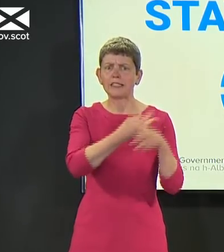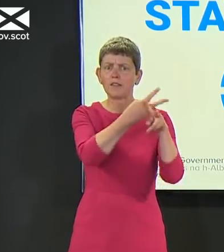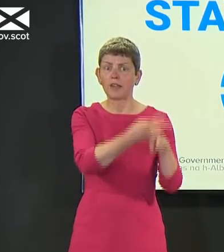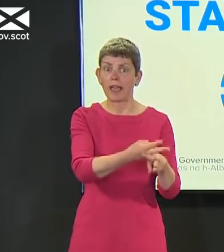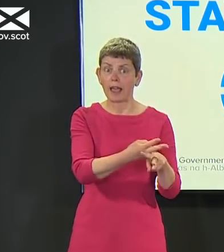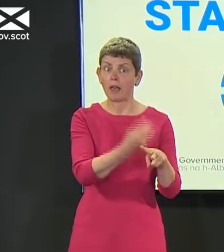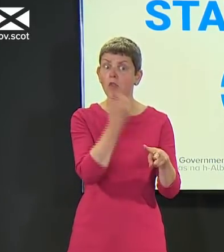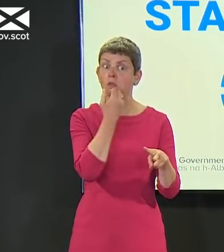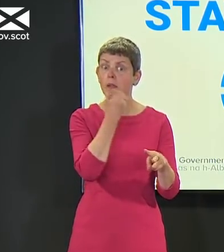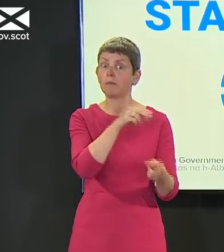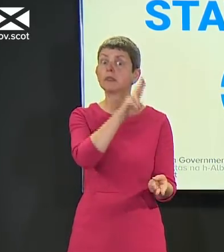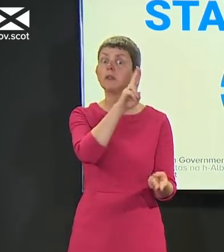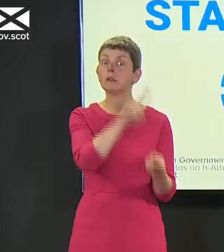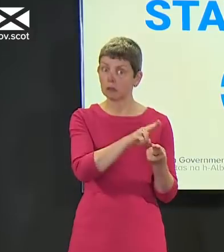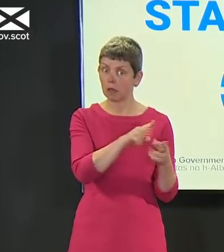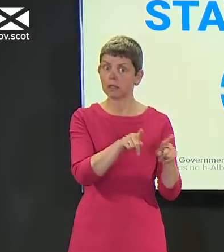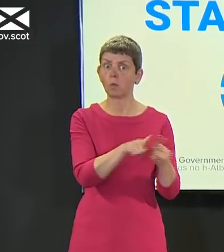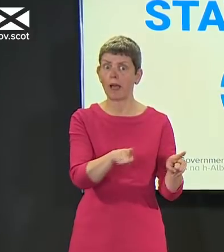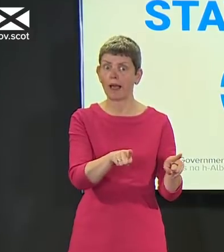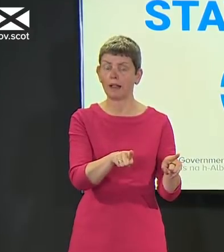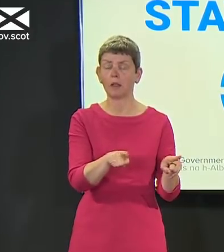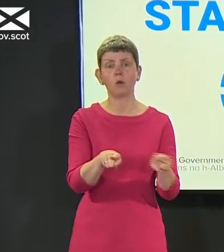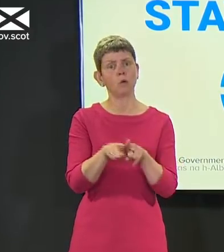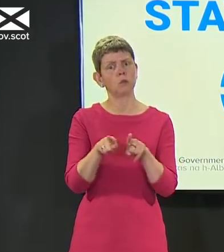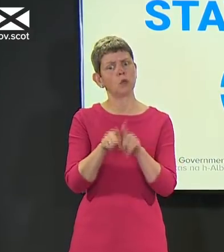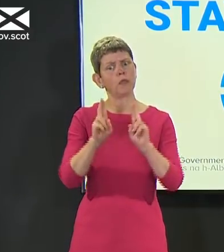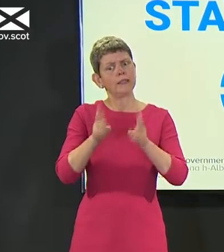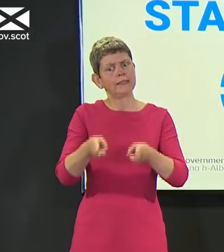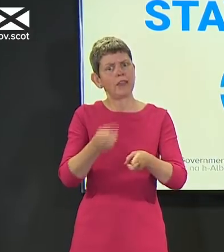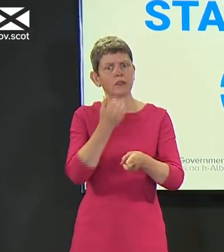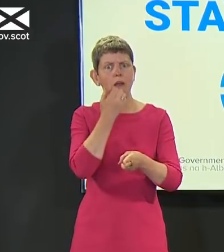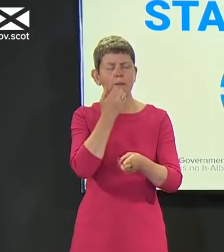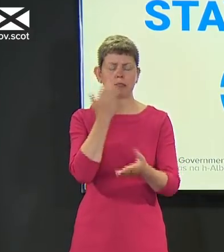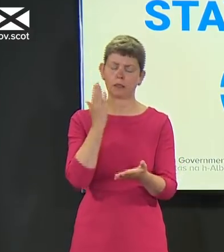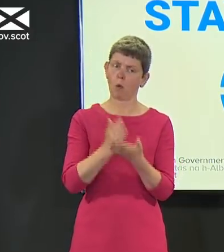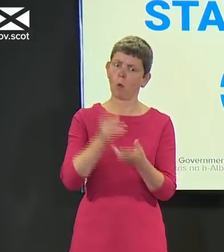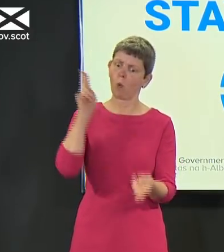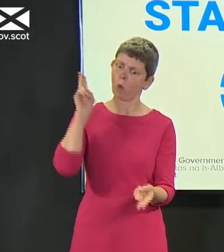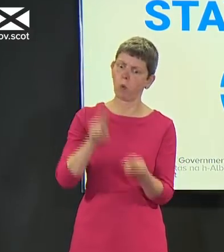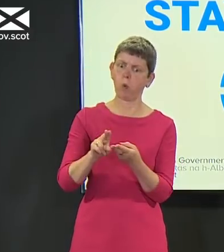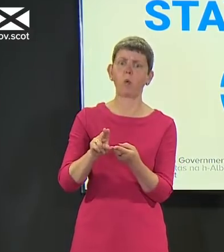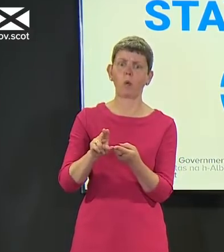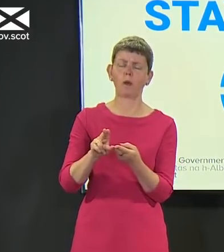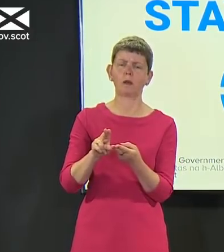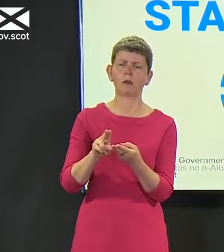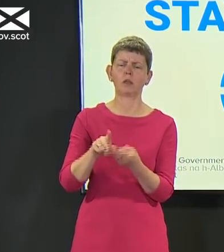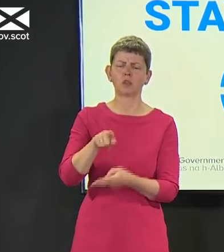and thankfully the number of deaths has fallen sharply as well so all of that is really good